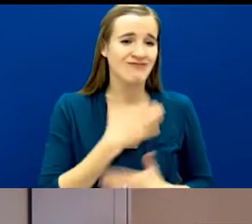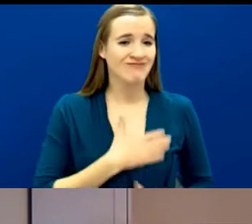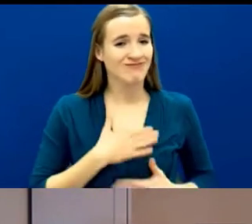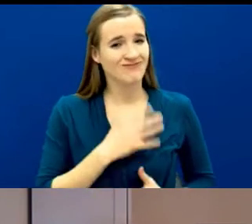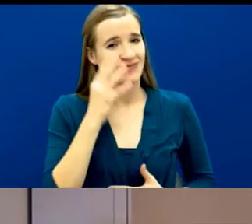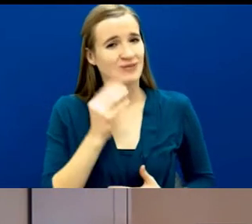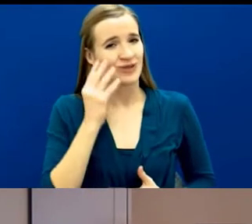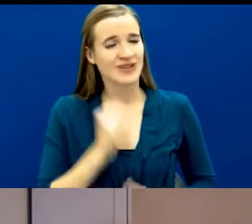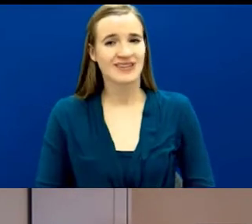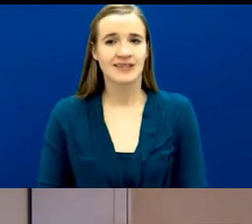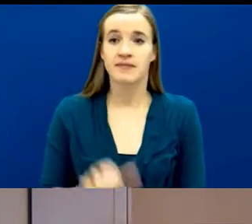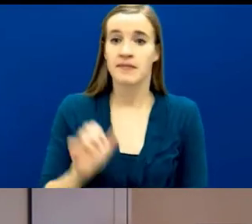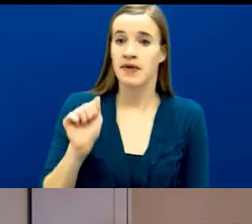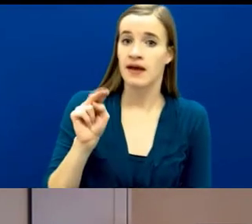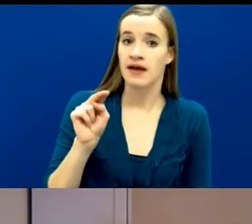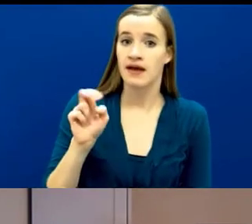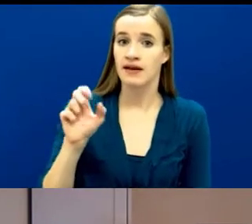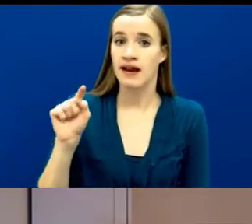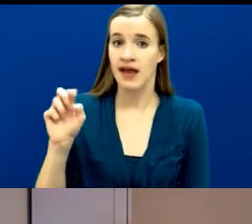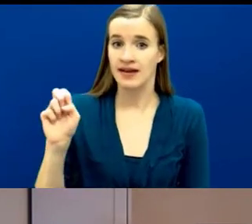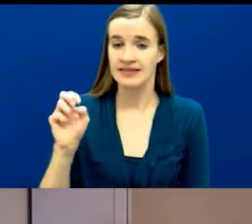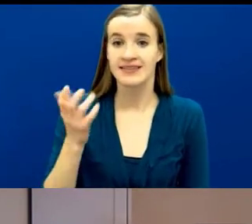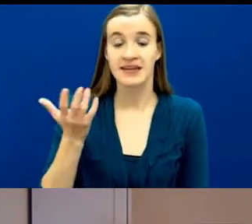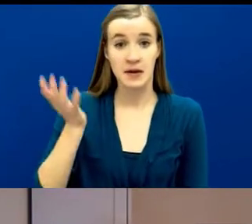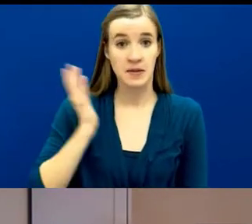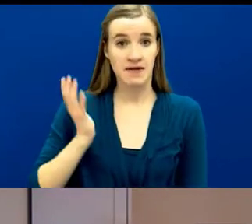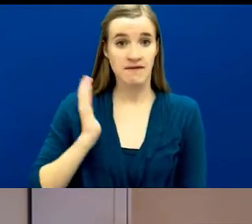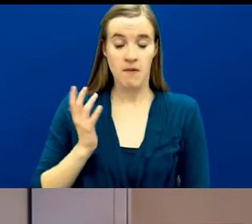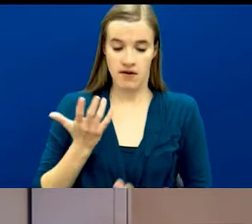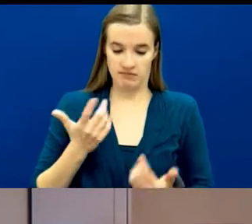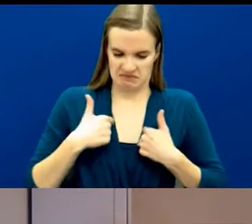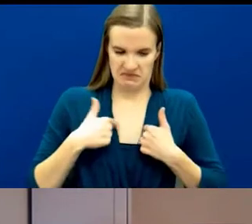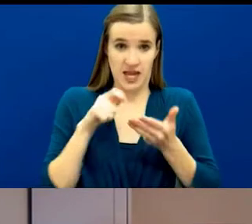have written in the past about people who have passed away, then I have lots